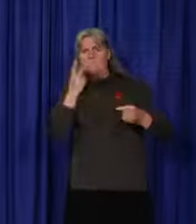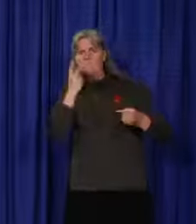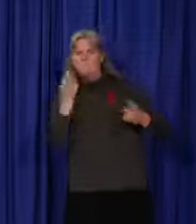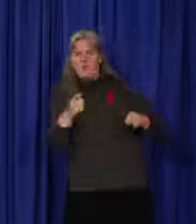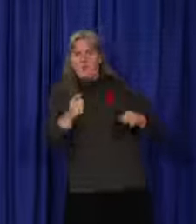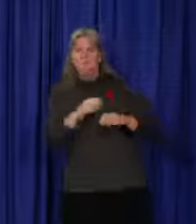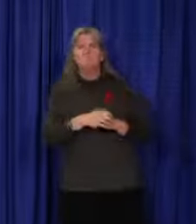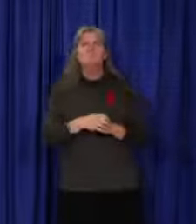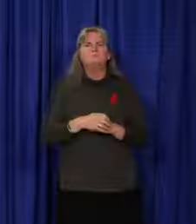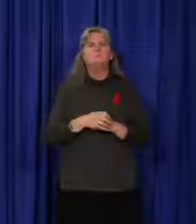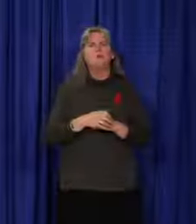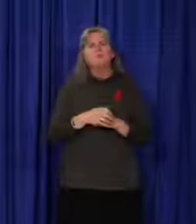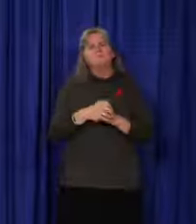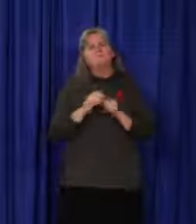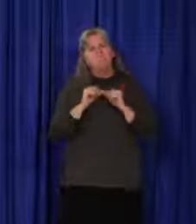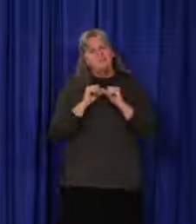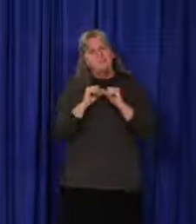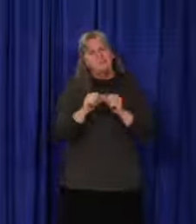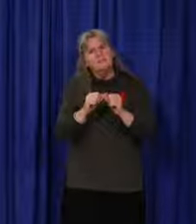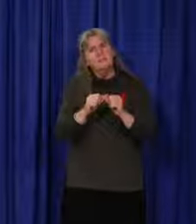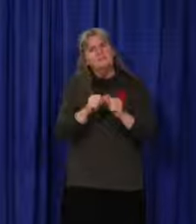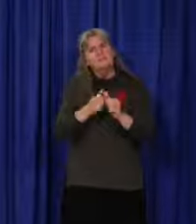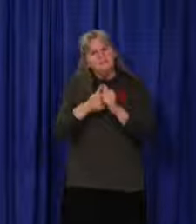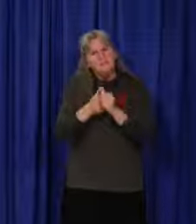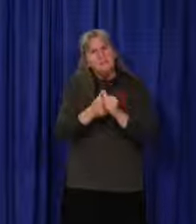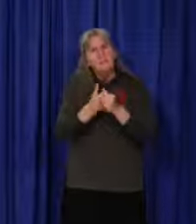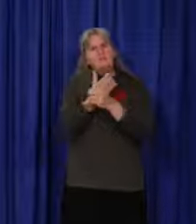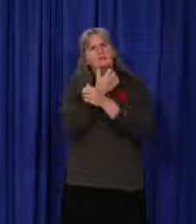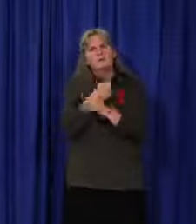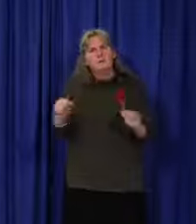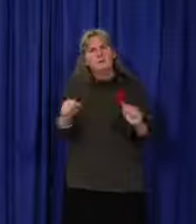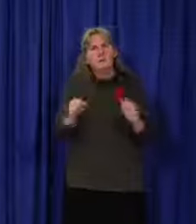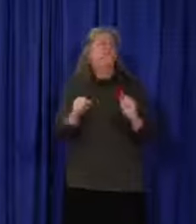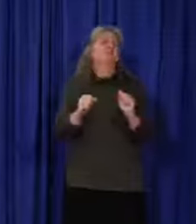Just like reconnecting with friends and family is important